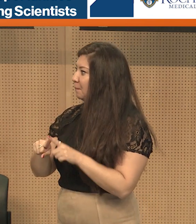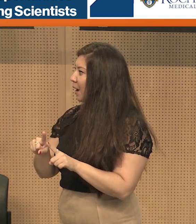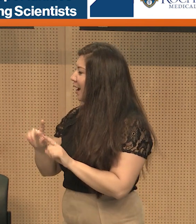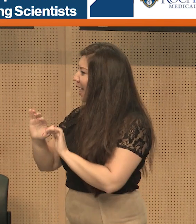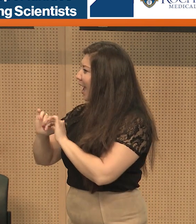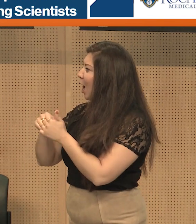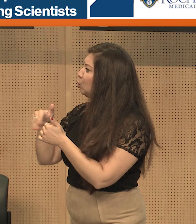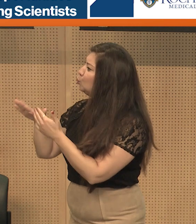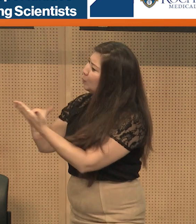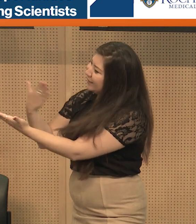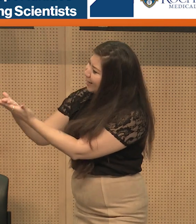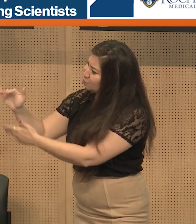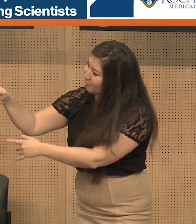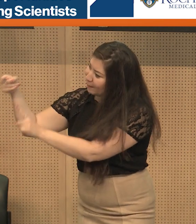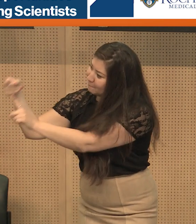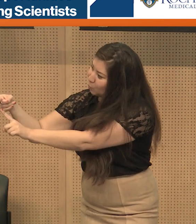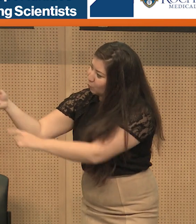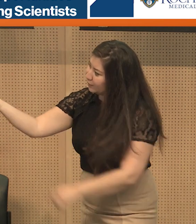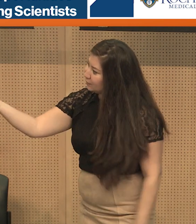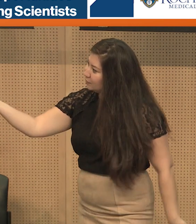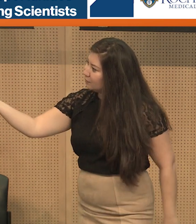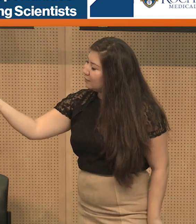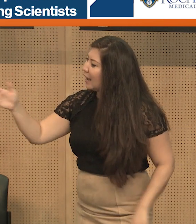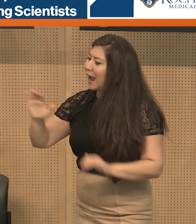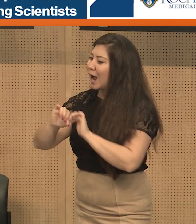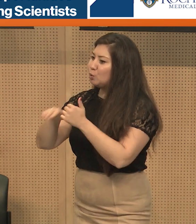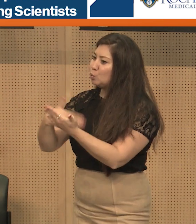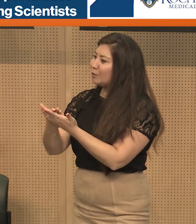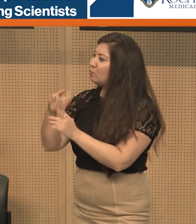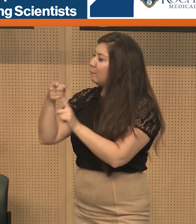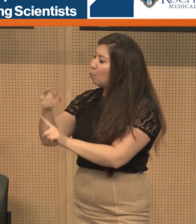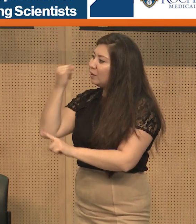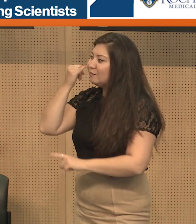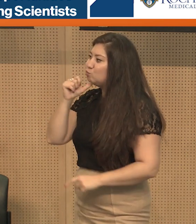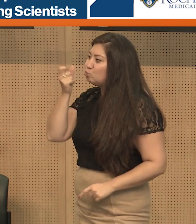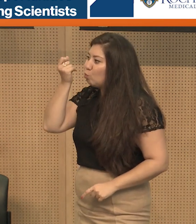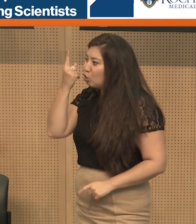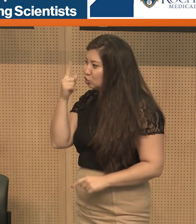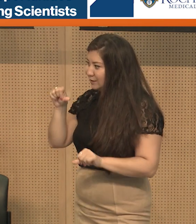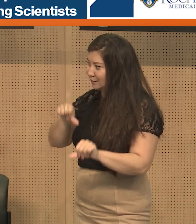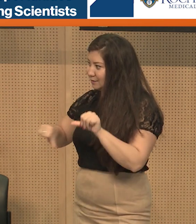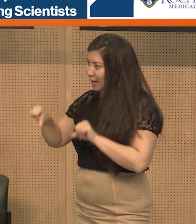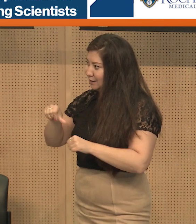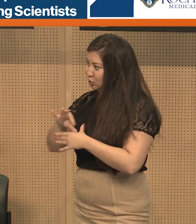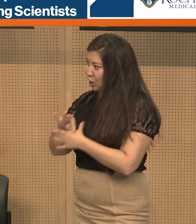It's something that you can learn over time. But how do you get to that point? How do you get there?